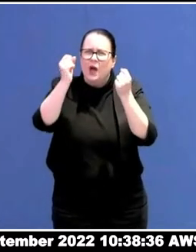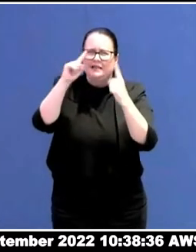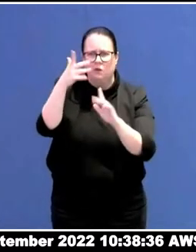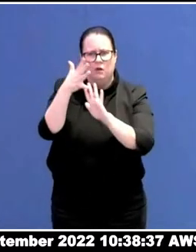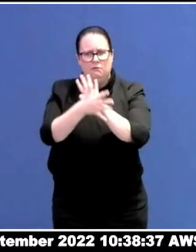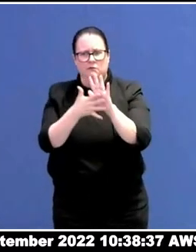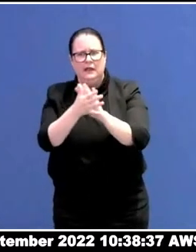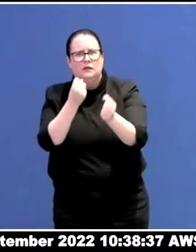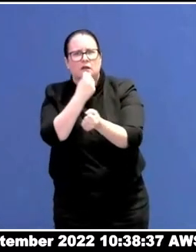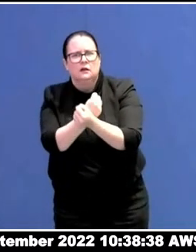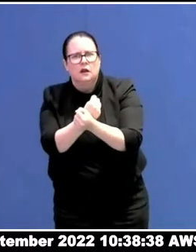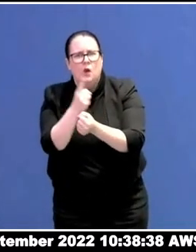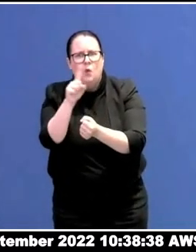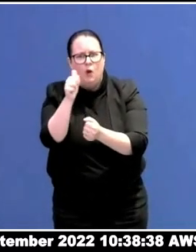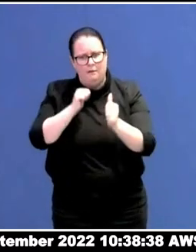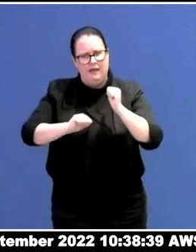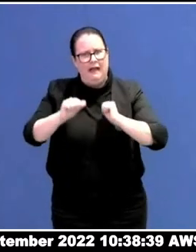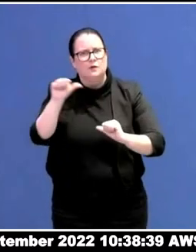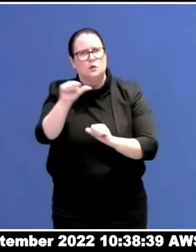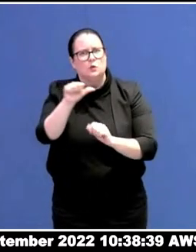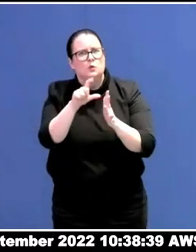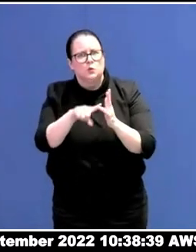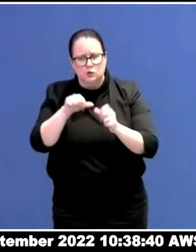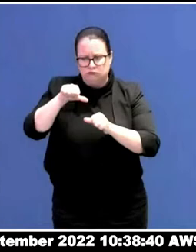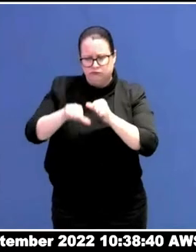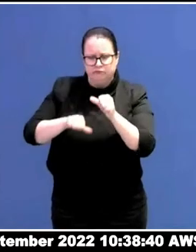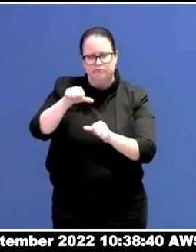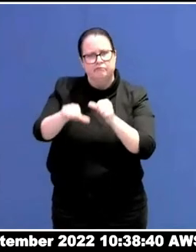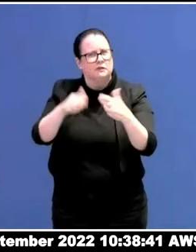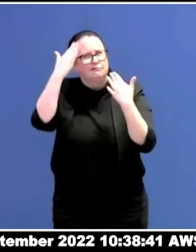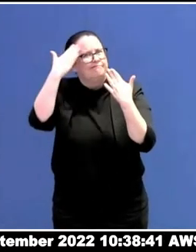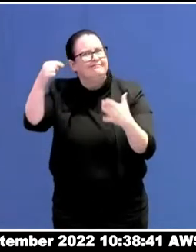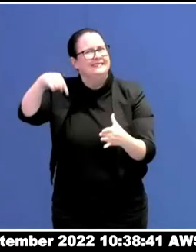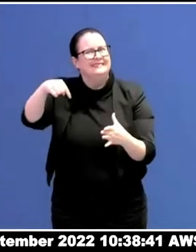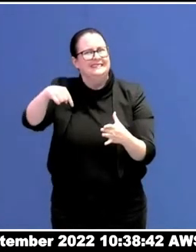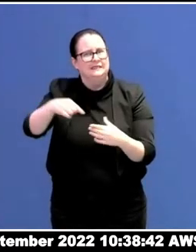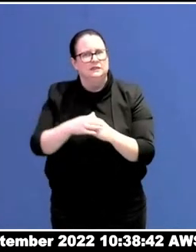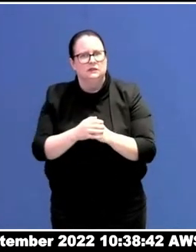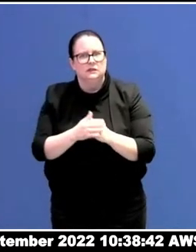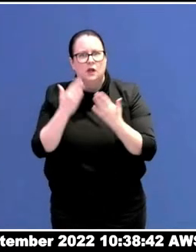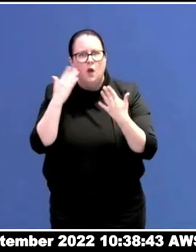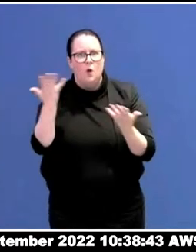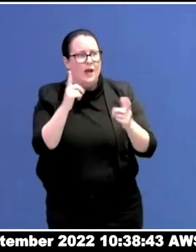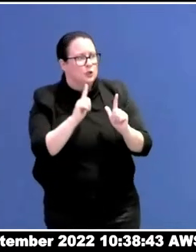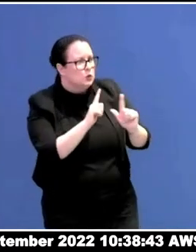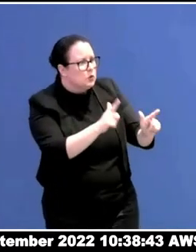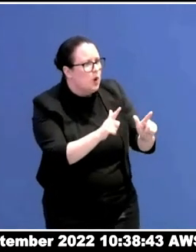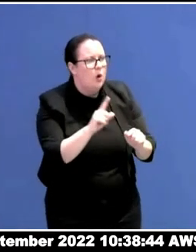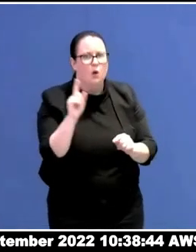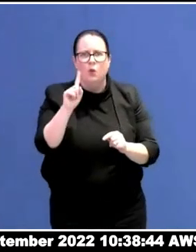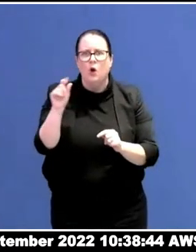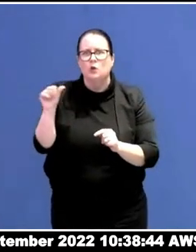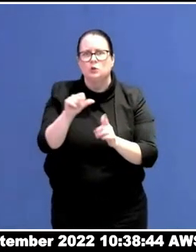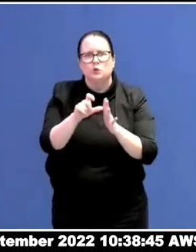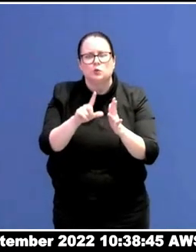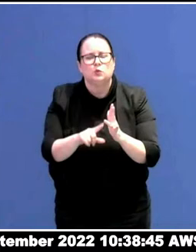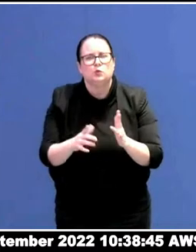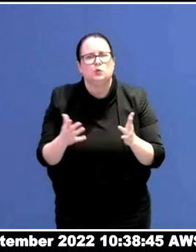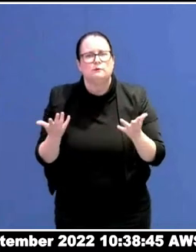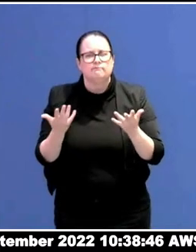expected of them in the prison system, where they should go, what they should do, and